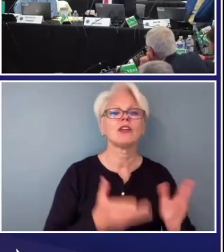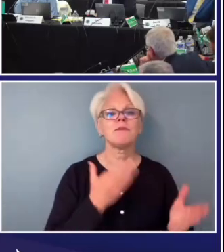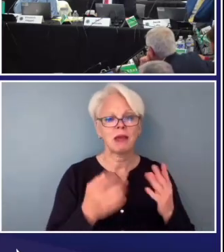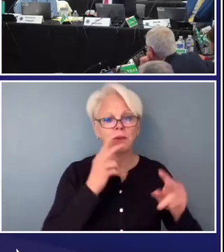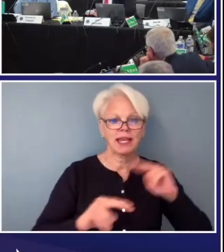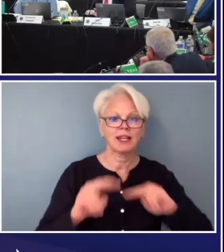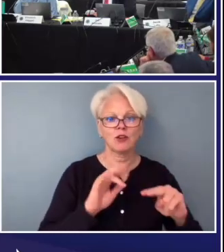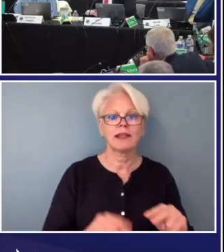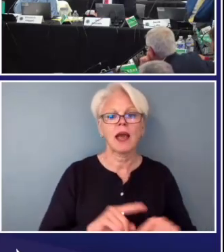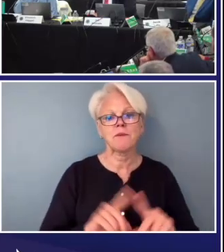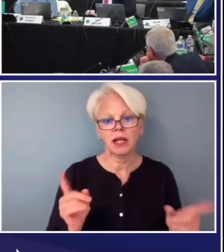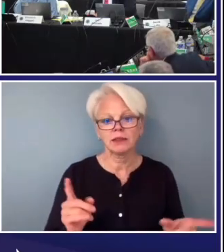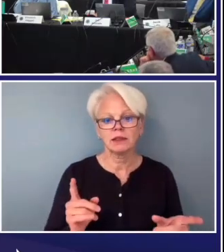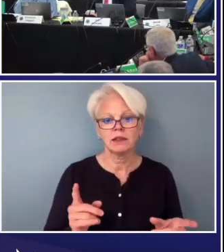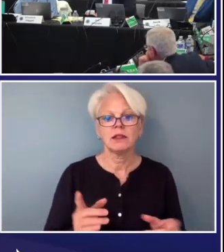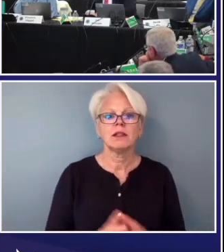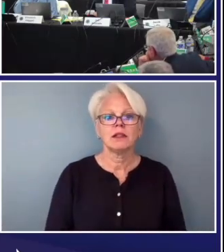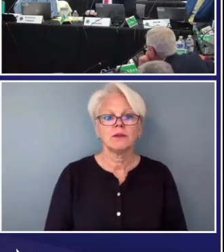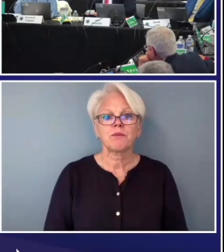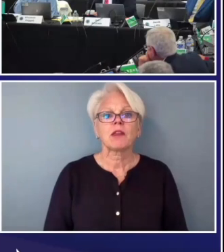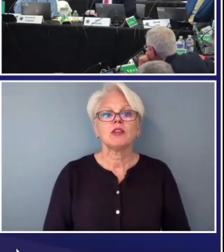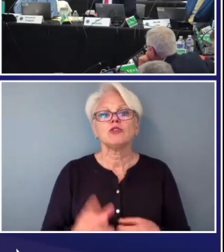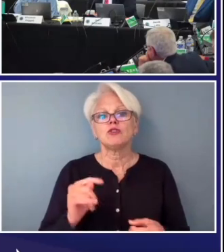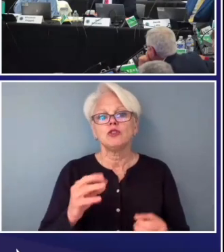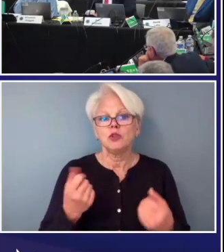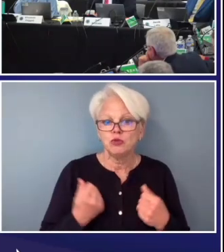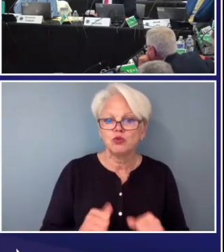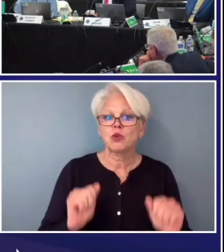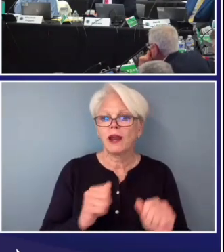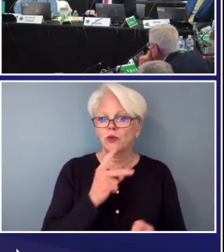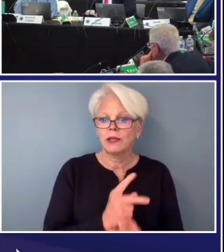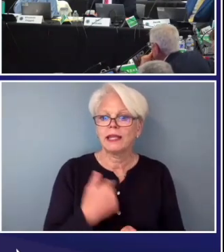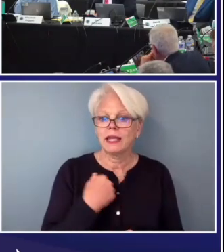But again, to try to keep us moving in the right direction.